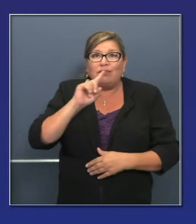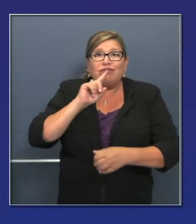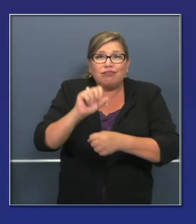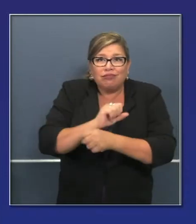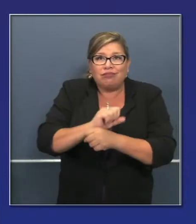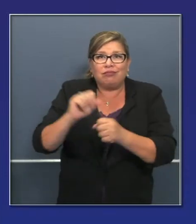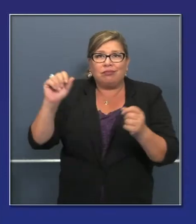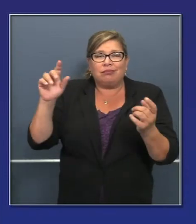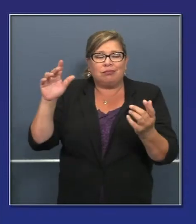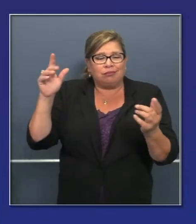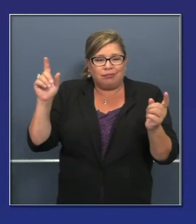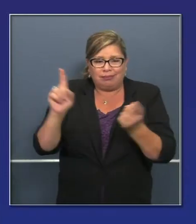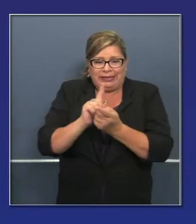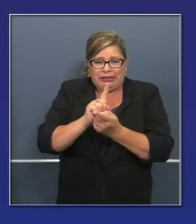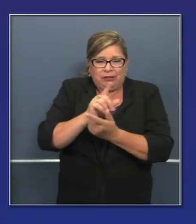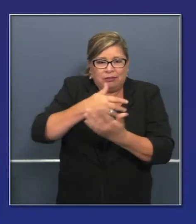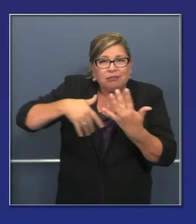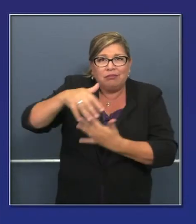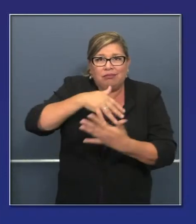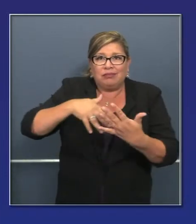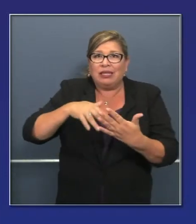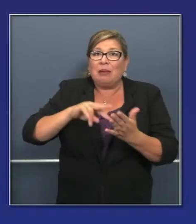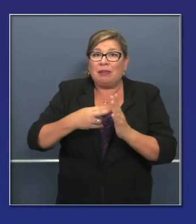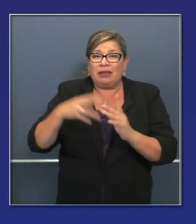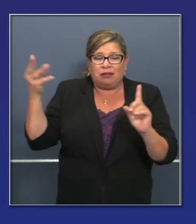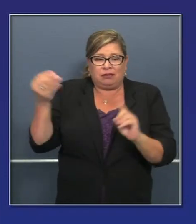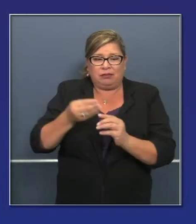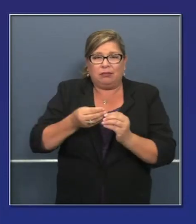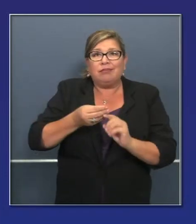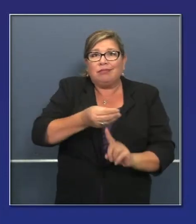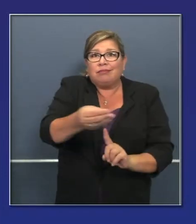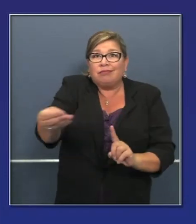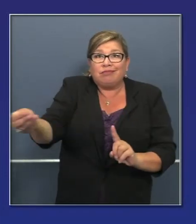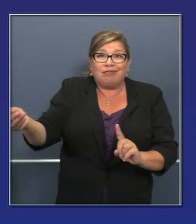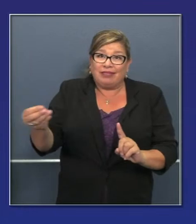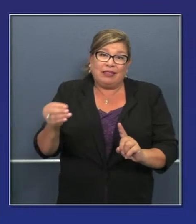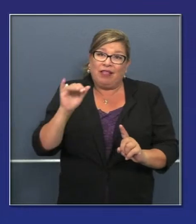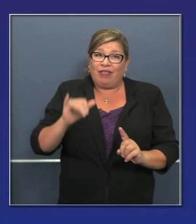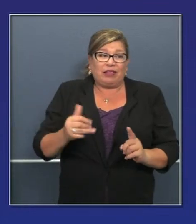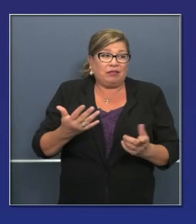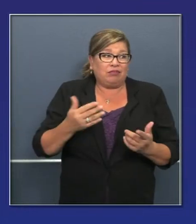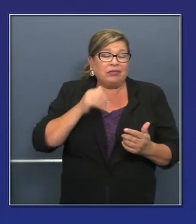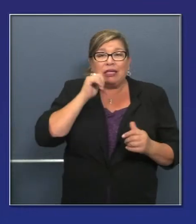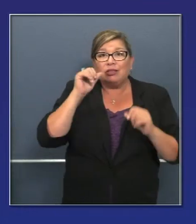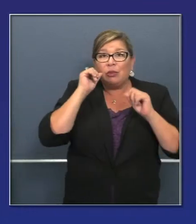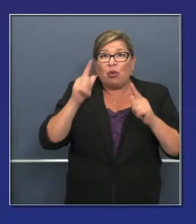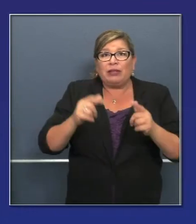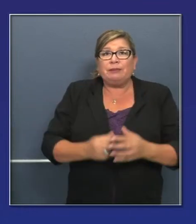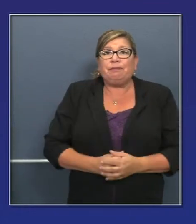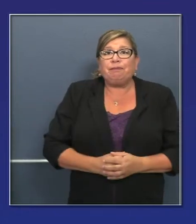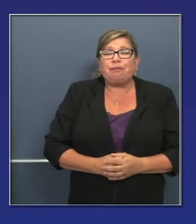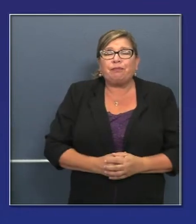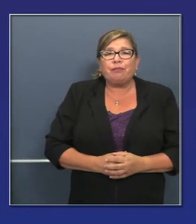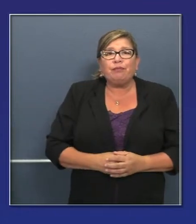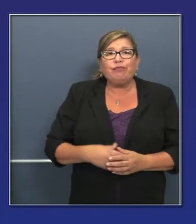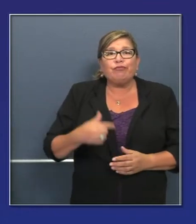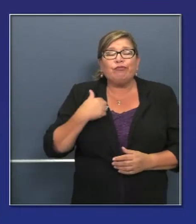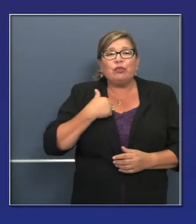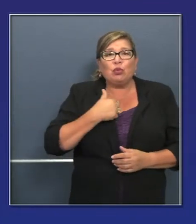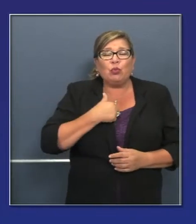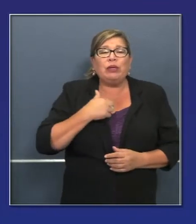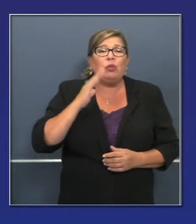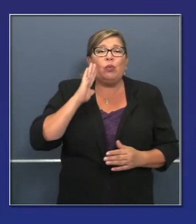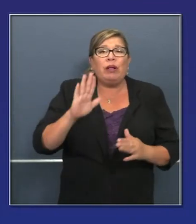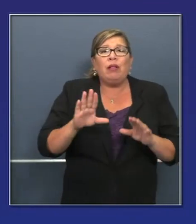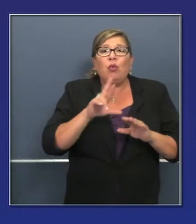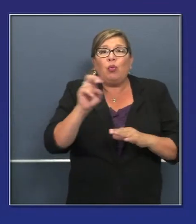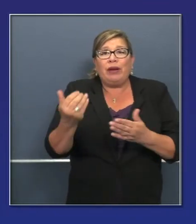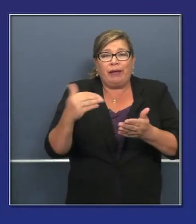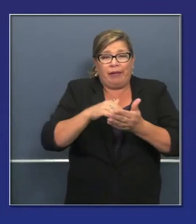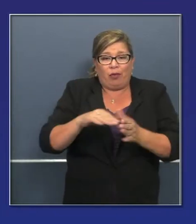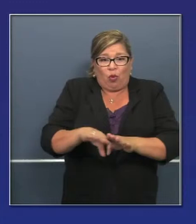spread of this virus it surprised anybody as we not only real but not only reopen our economy but